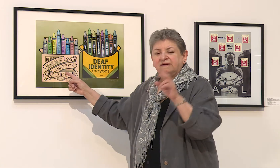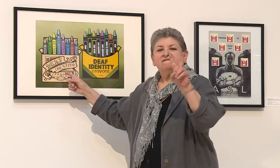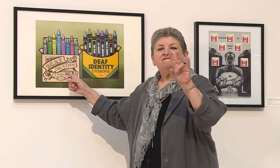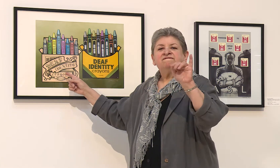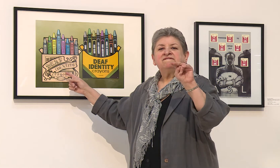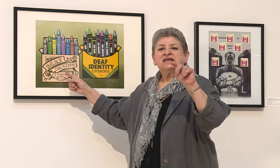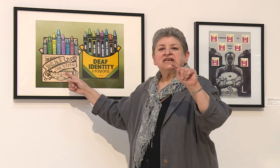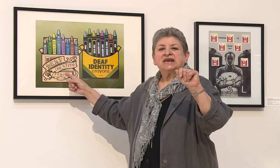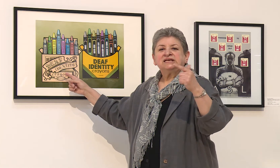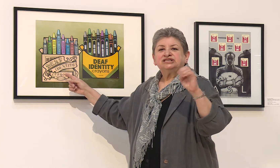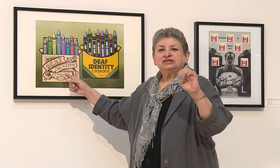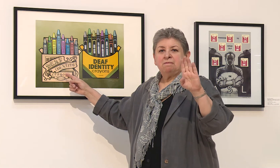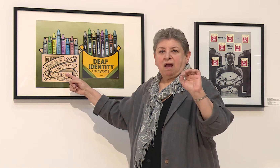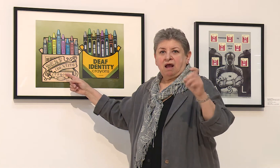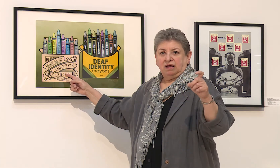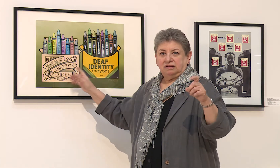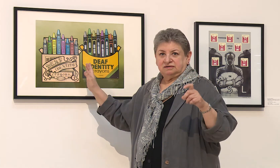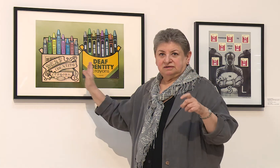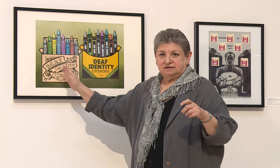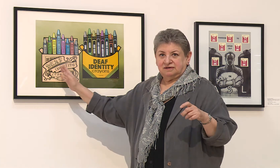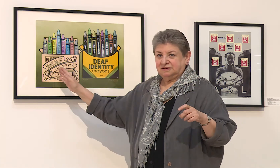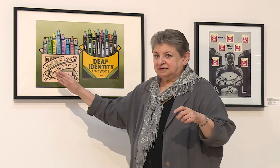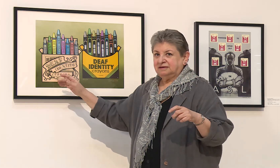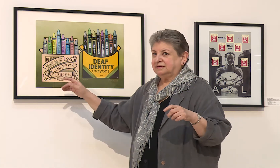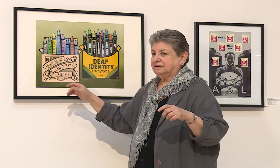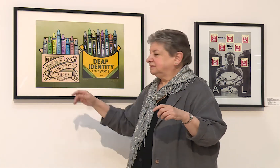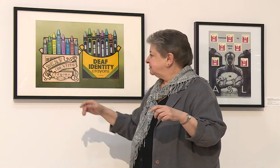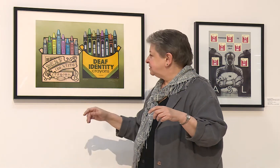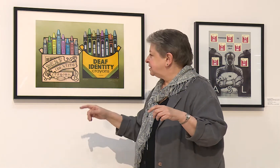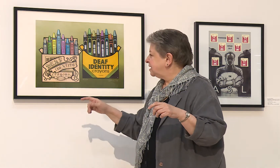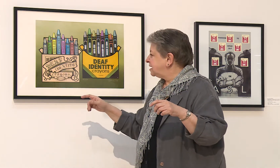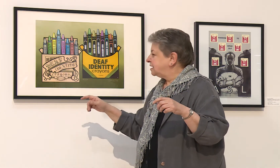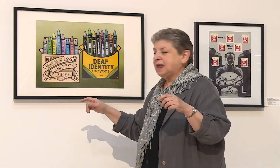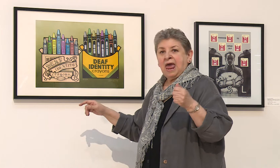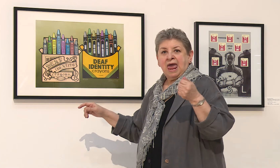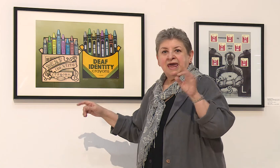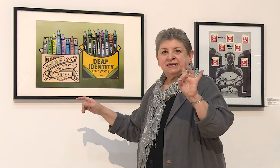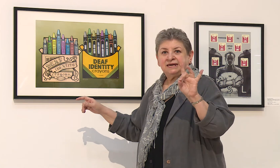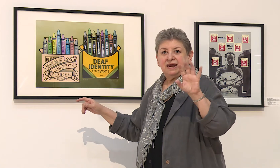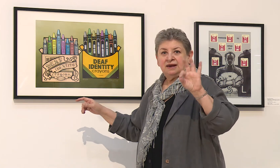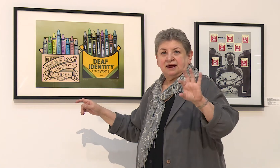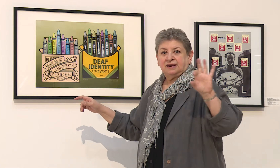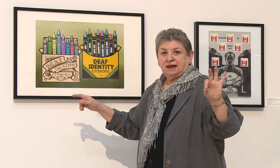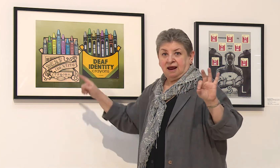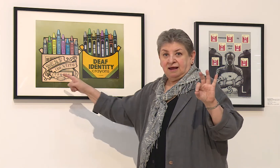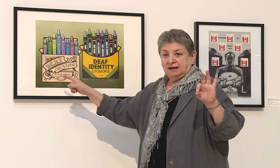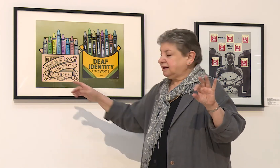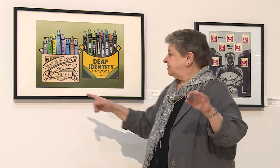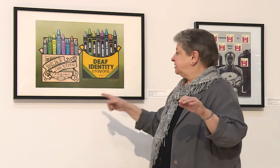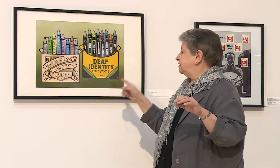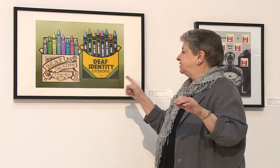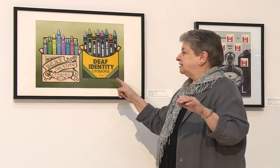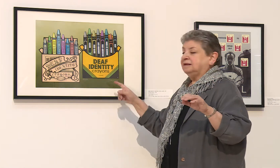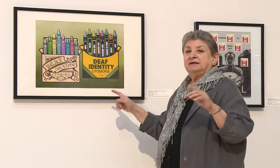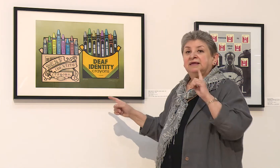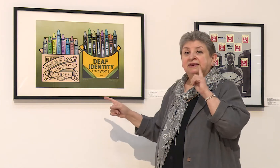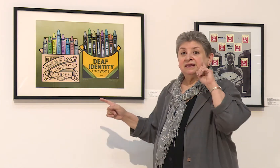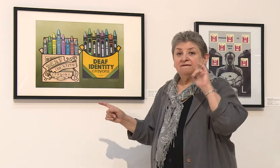On the left, you can see the vintage box of crayons, and that represents 1889.